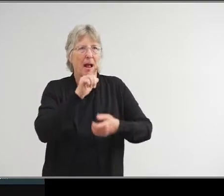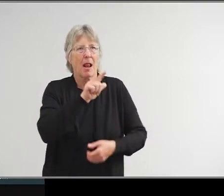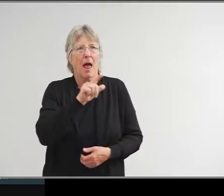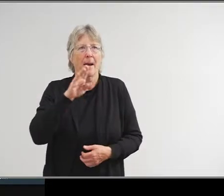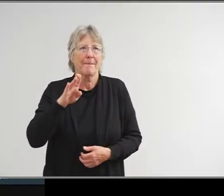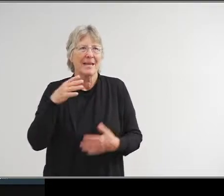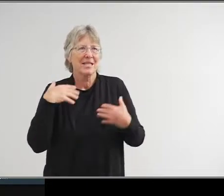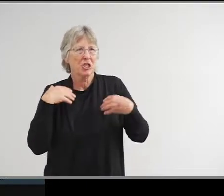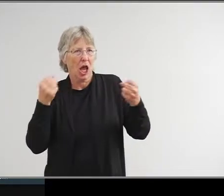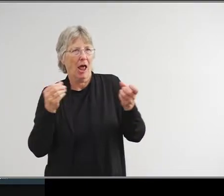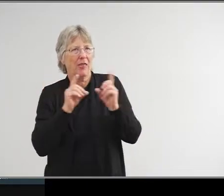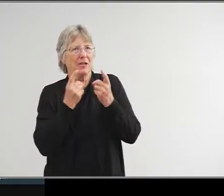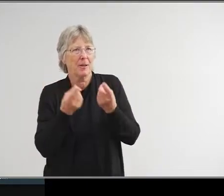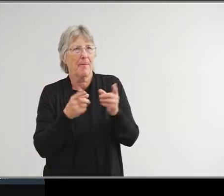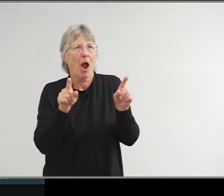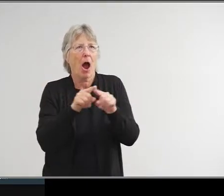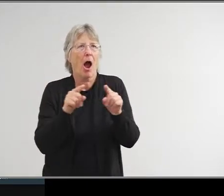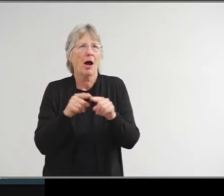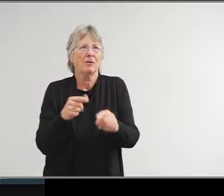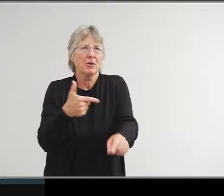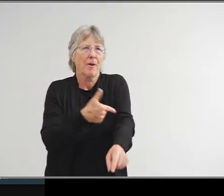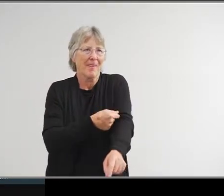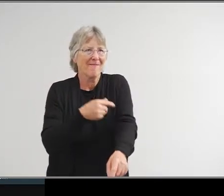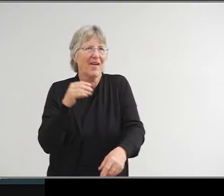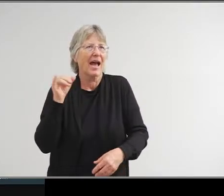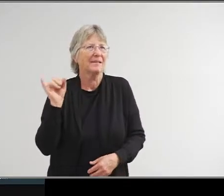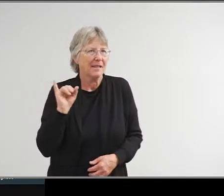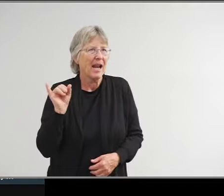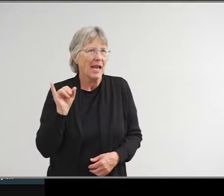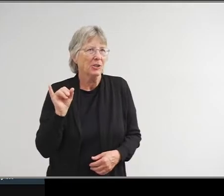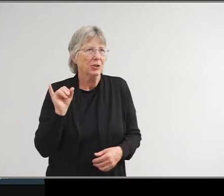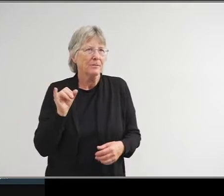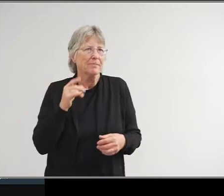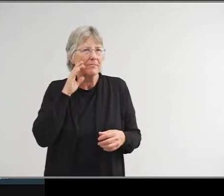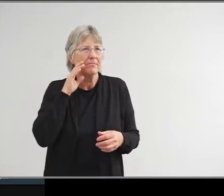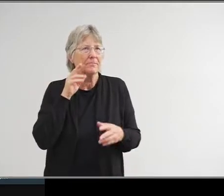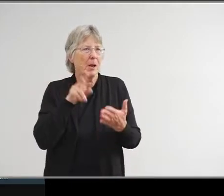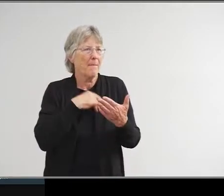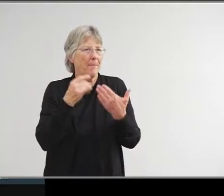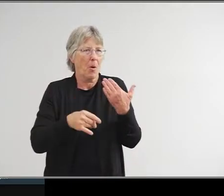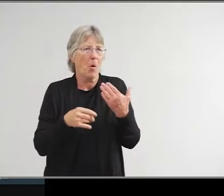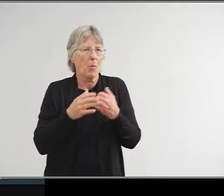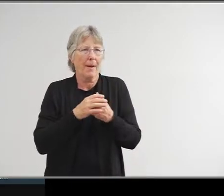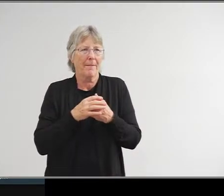and the vaccination program that has been planned. So we continue to be extremely grateful